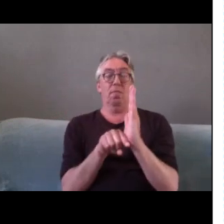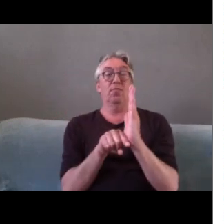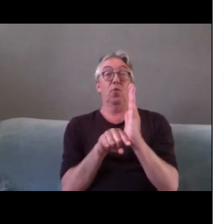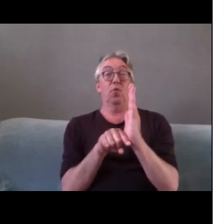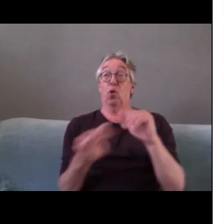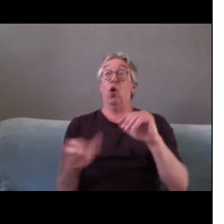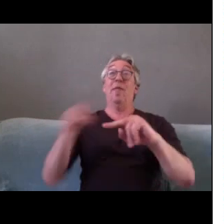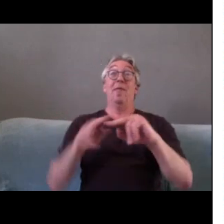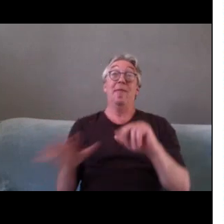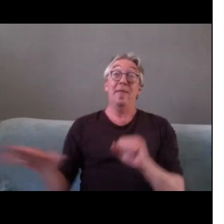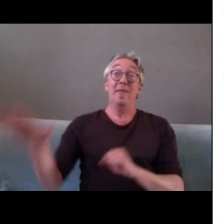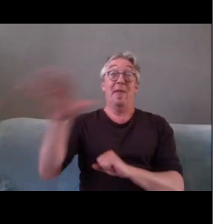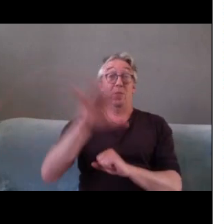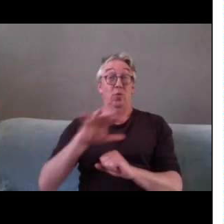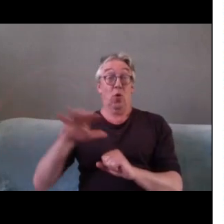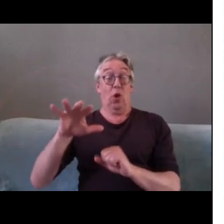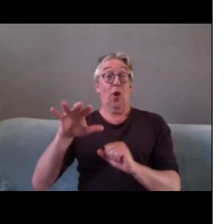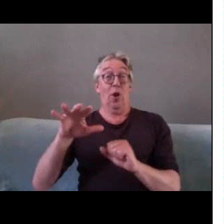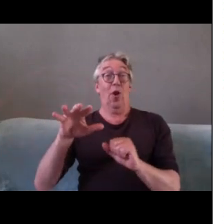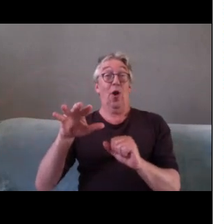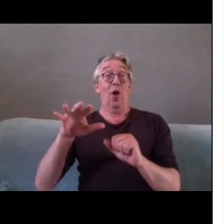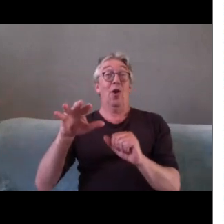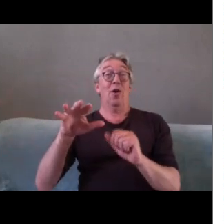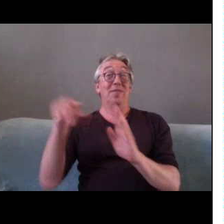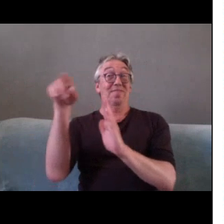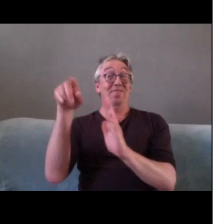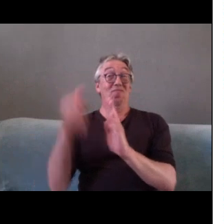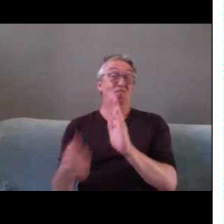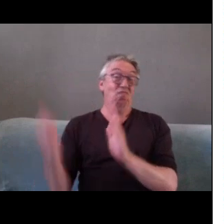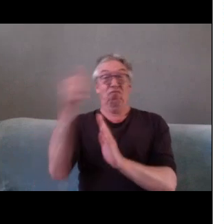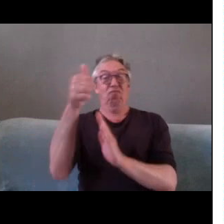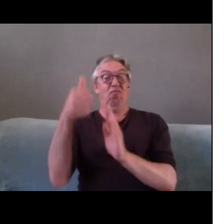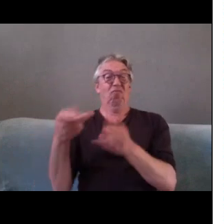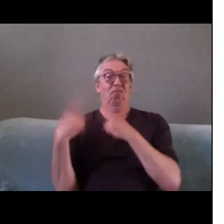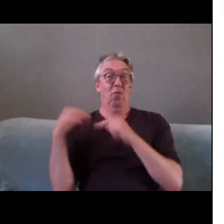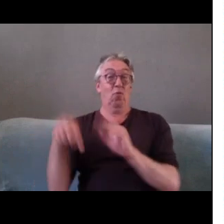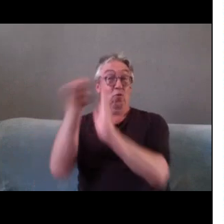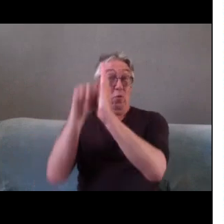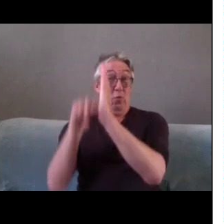which in Article 5 of the Code gives the main tasks